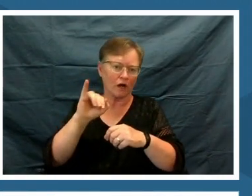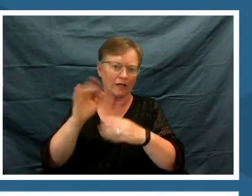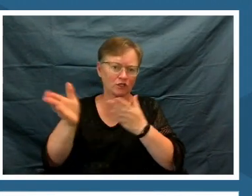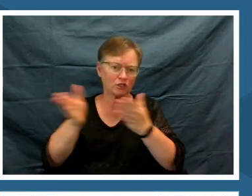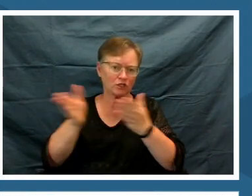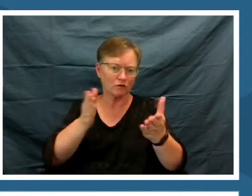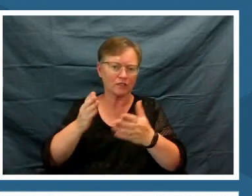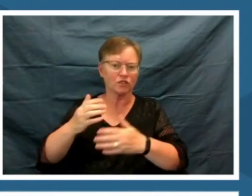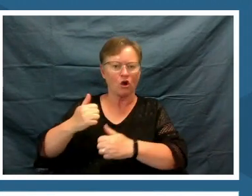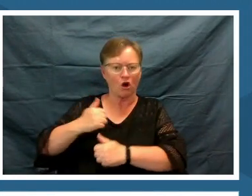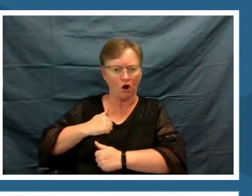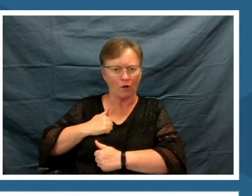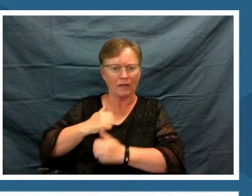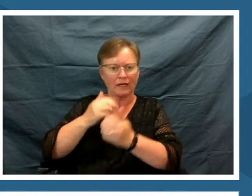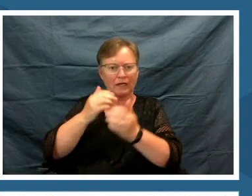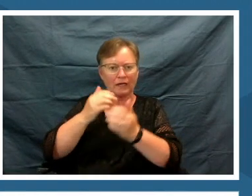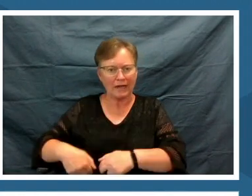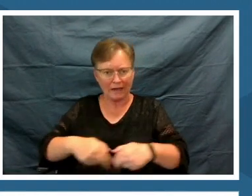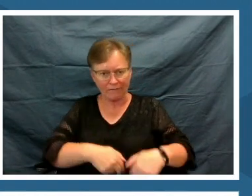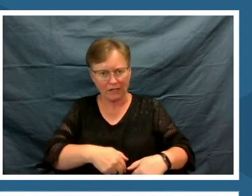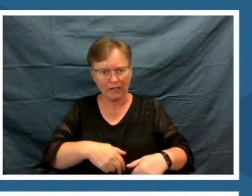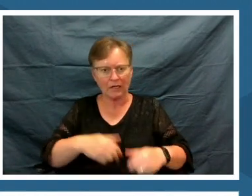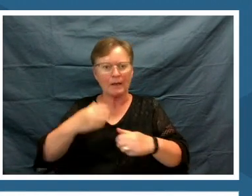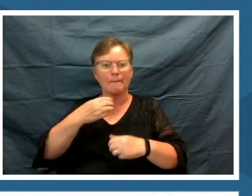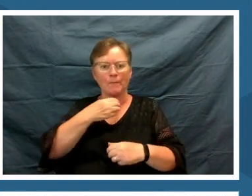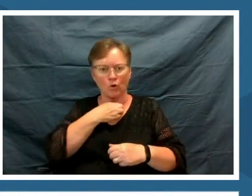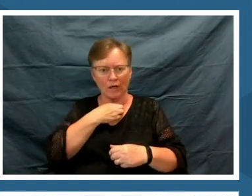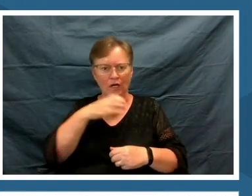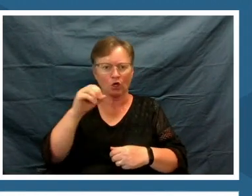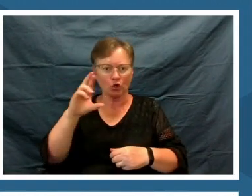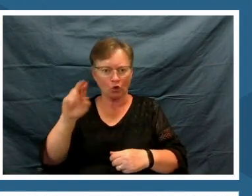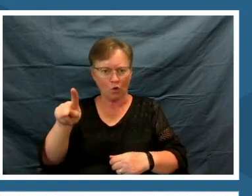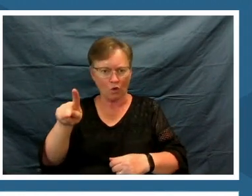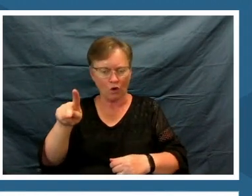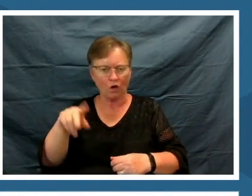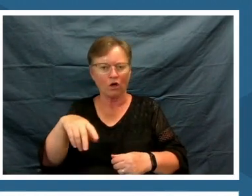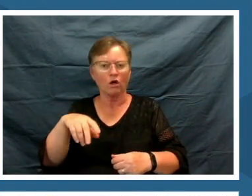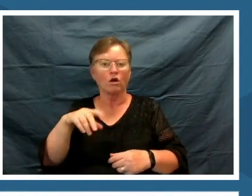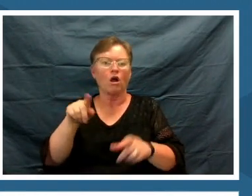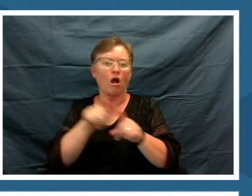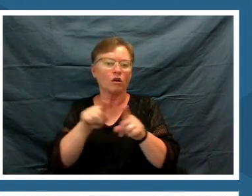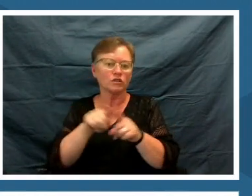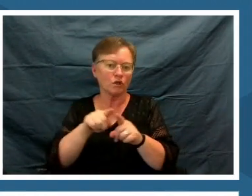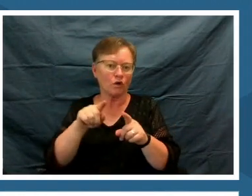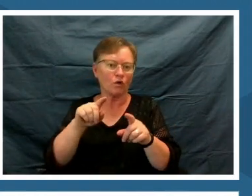and the air force and space force as well as the department as a defense